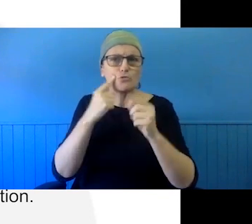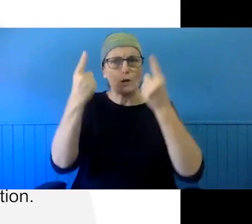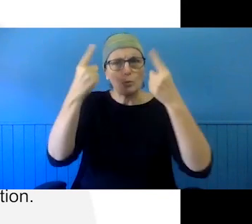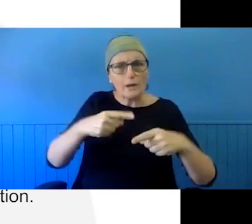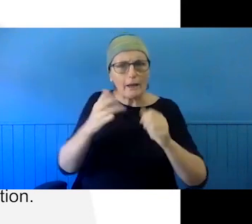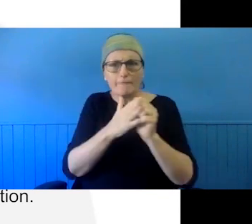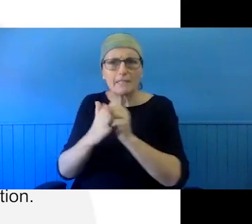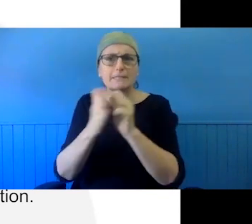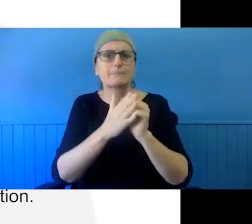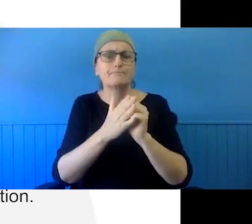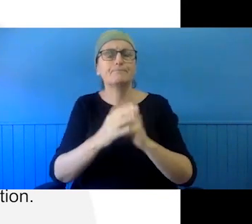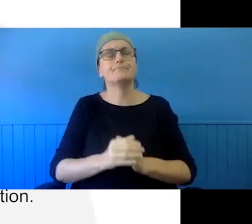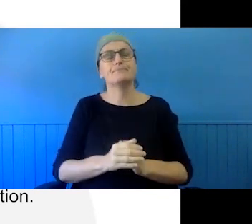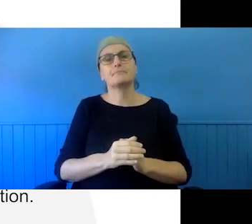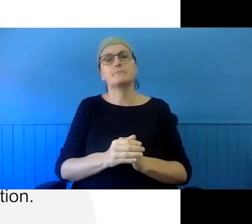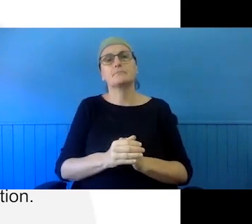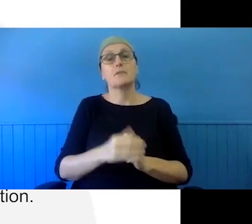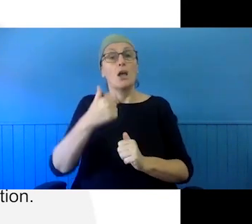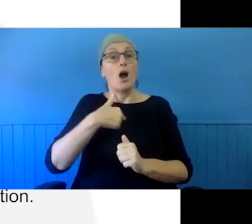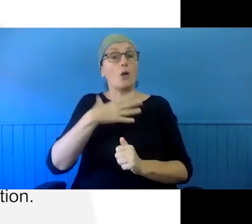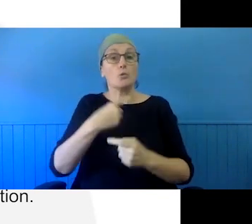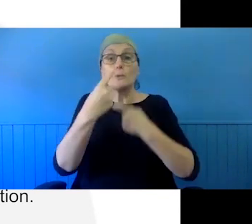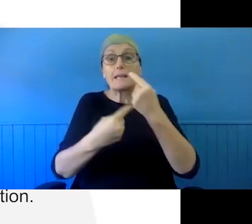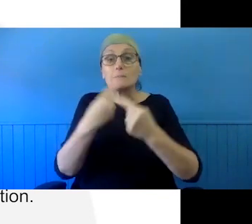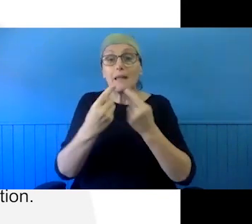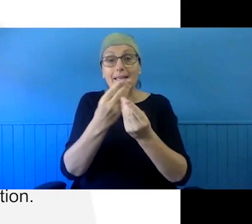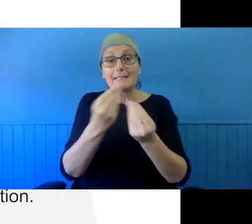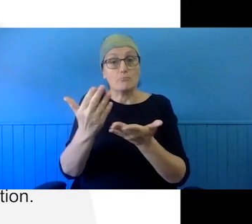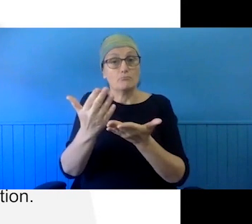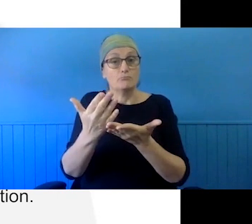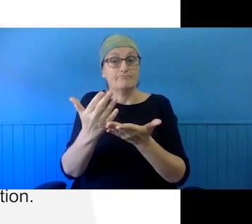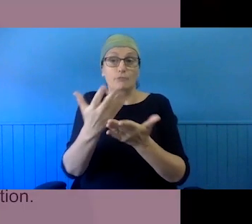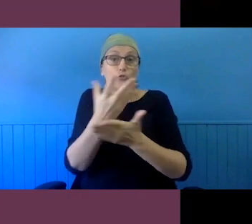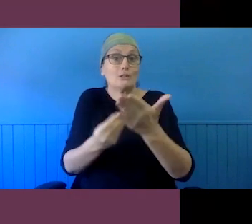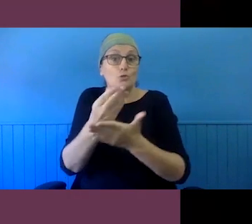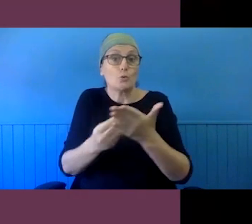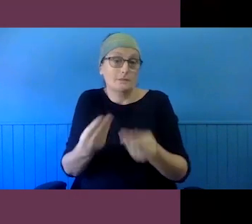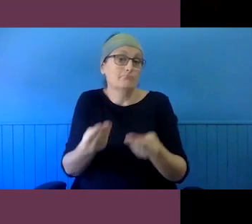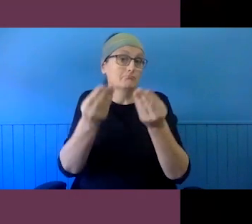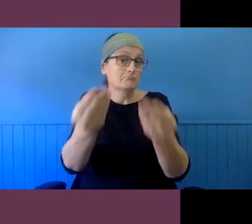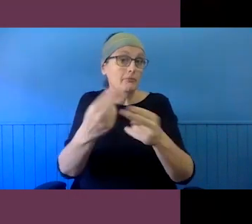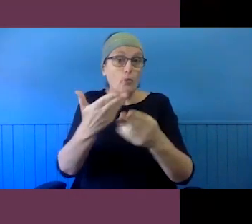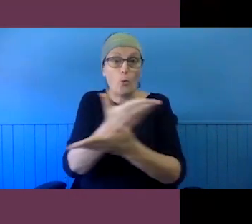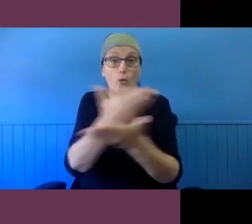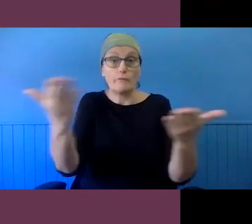you at Council. Firstly, I want to talk about Future Form, which is